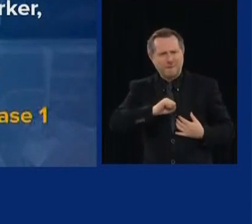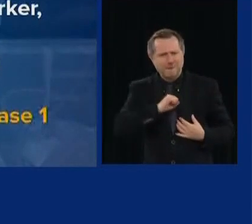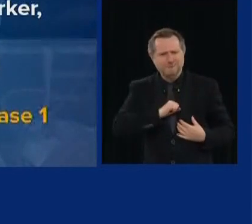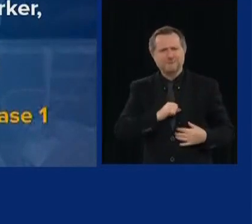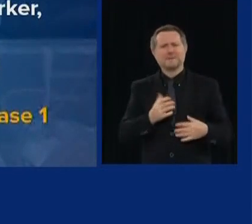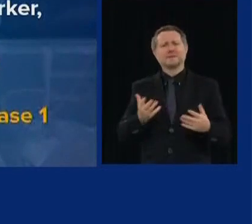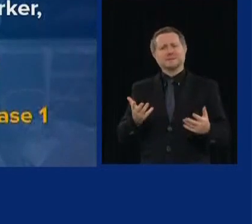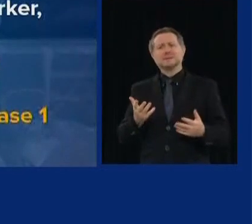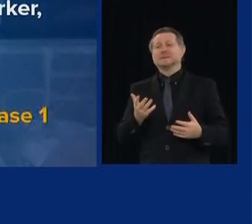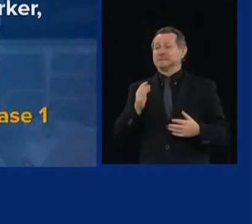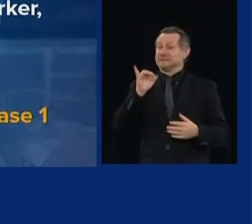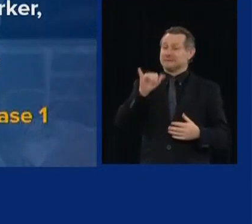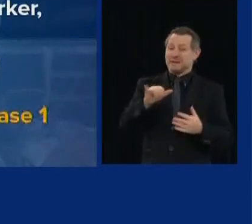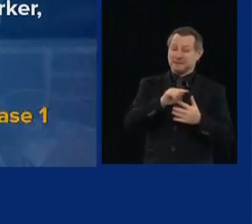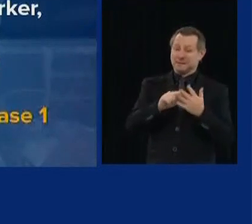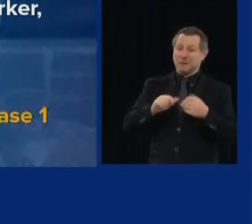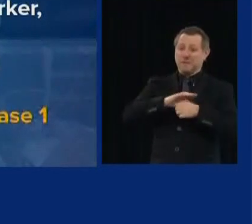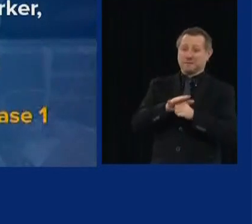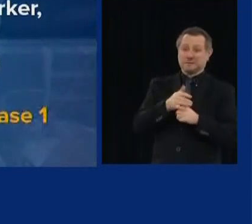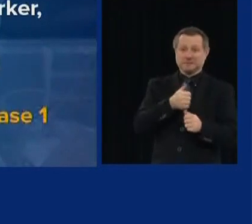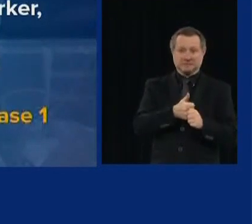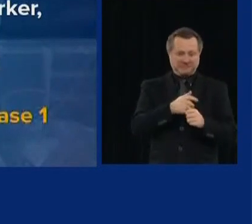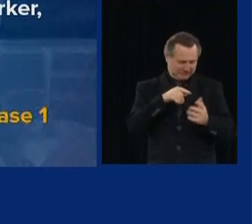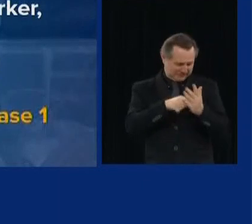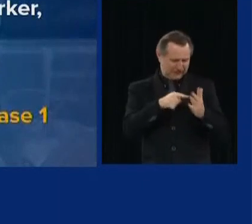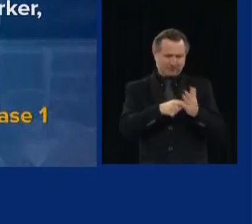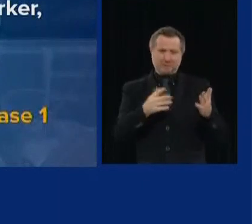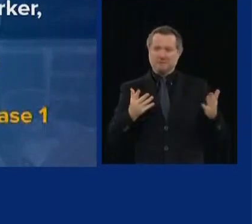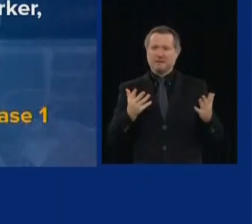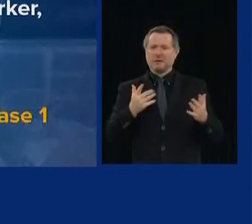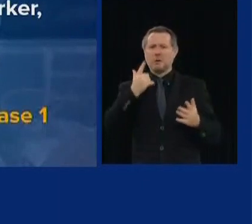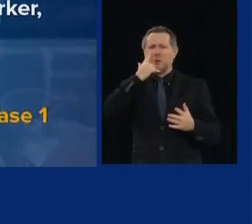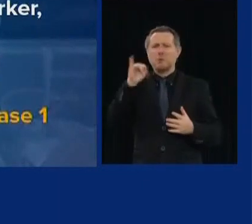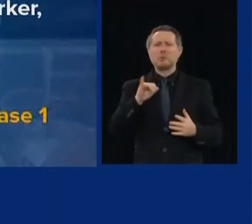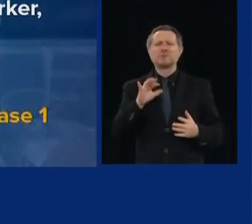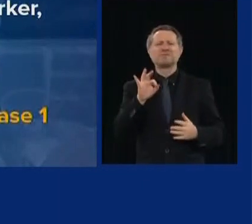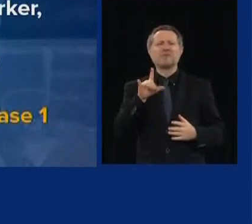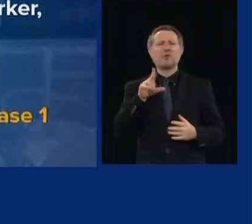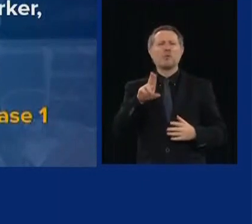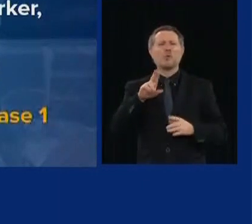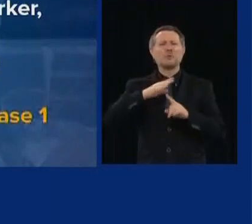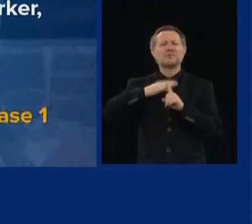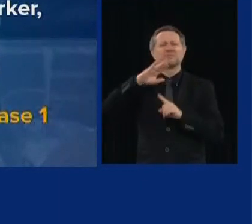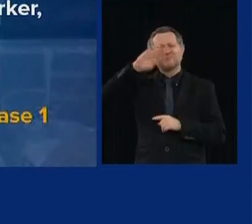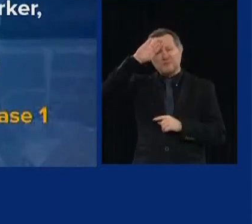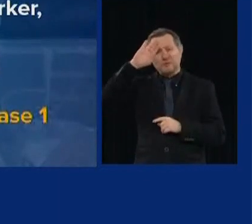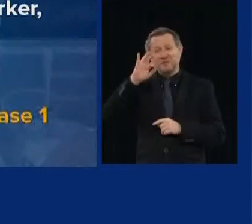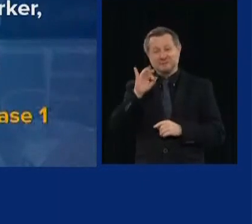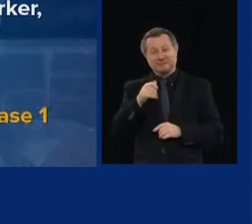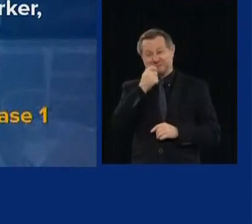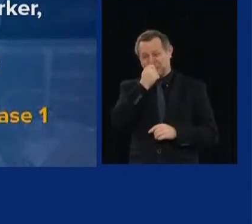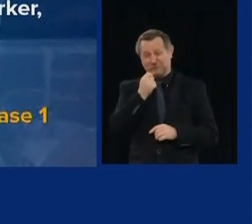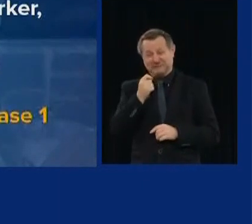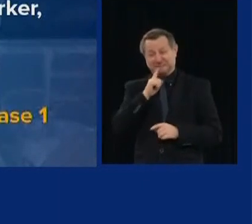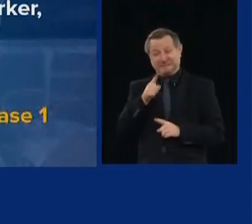SNEEZING, CHEST PAIN. COUGH. RIGHT?